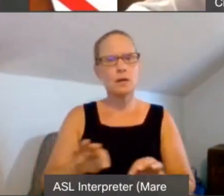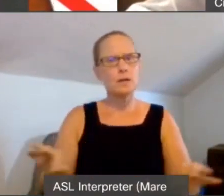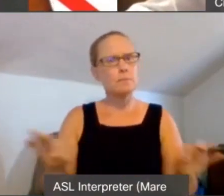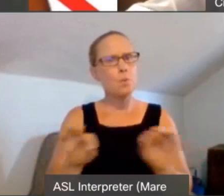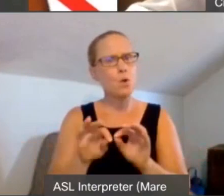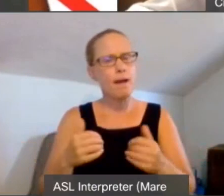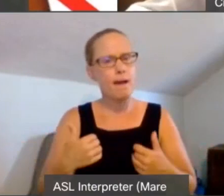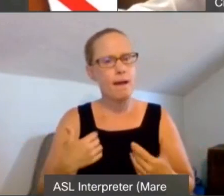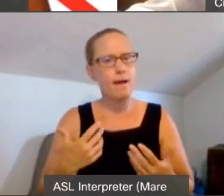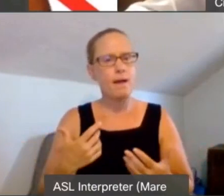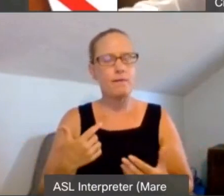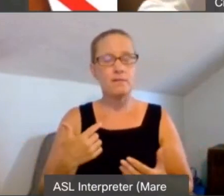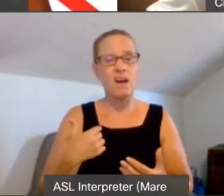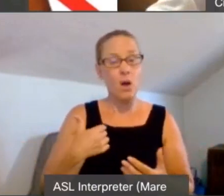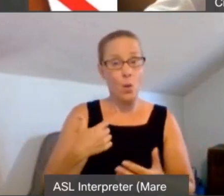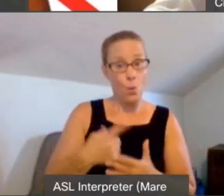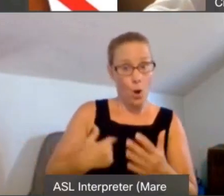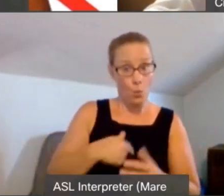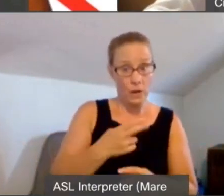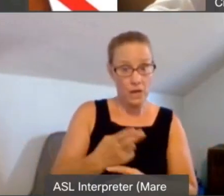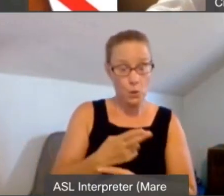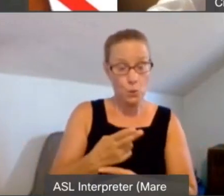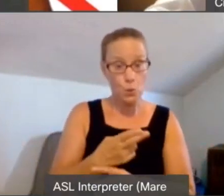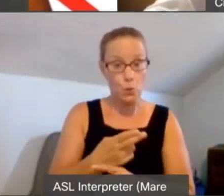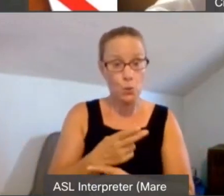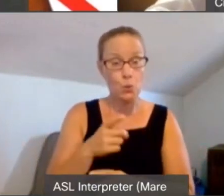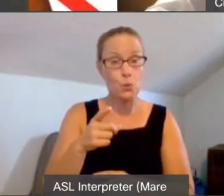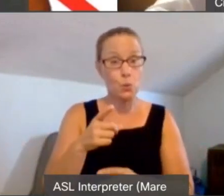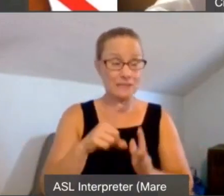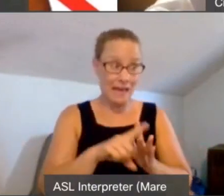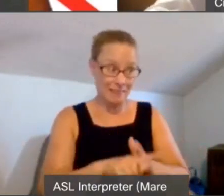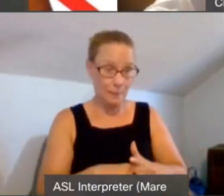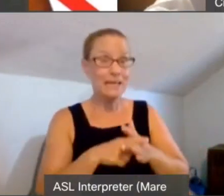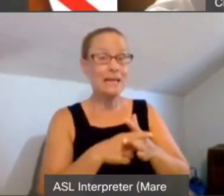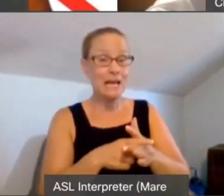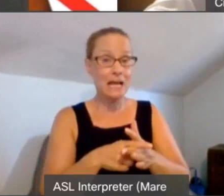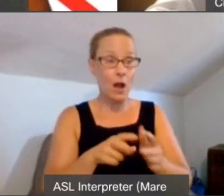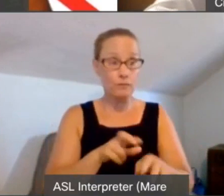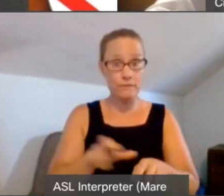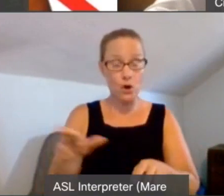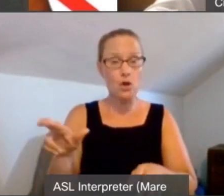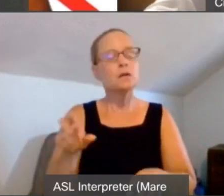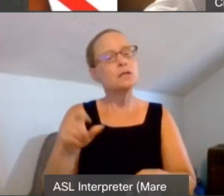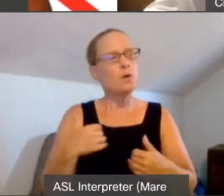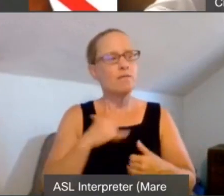and I can share the one that we use at the onset of the case because you have to have the individuals at first